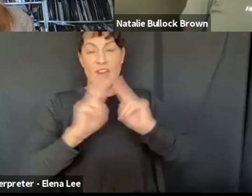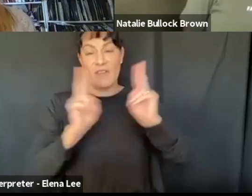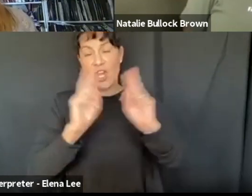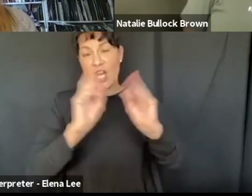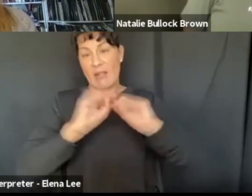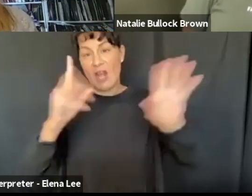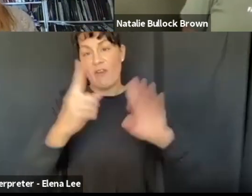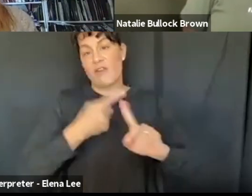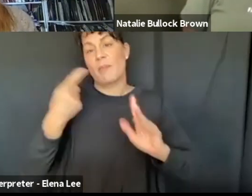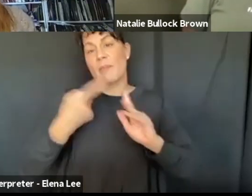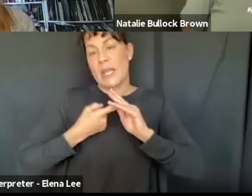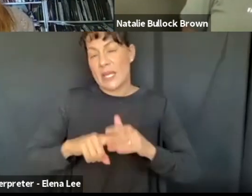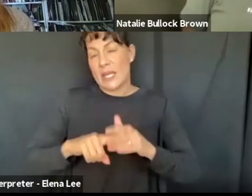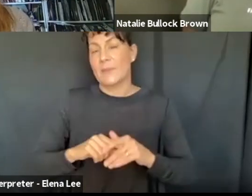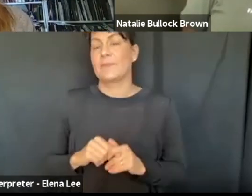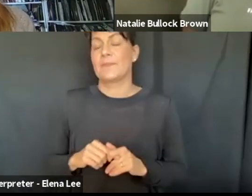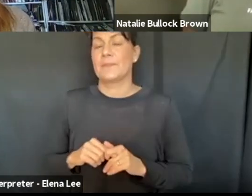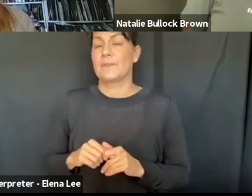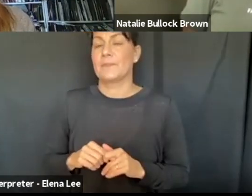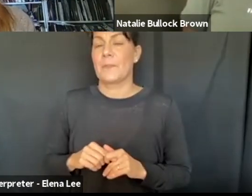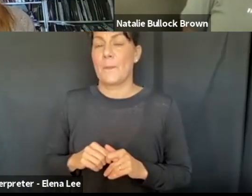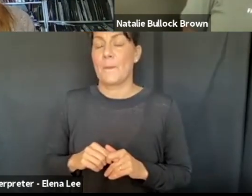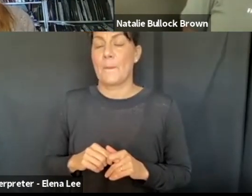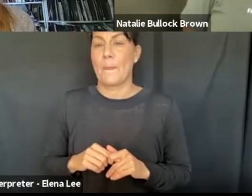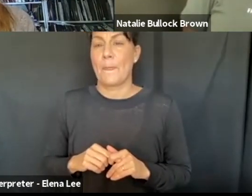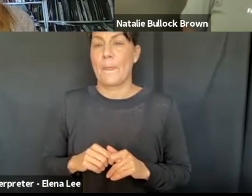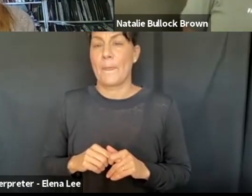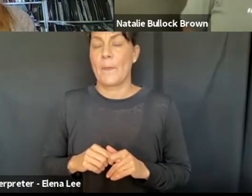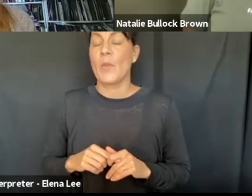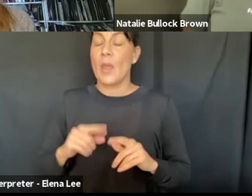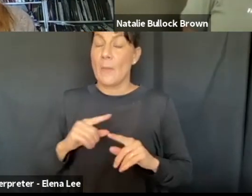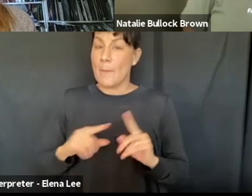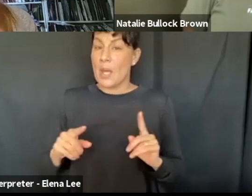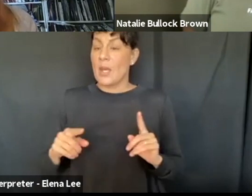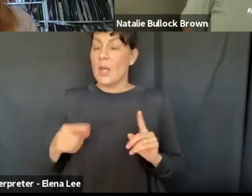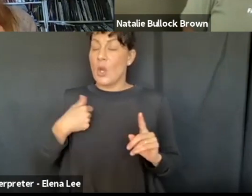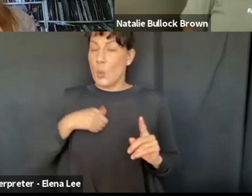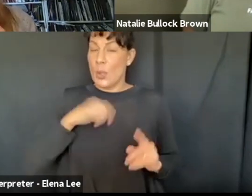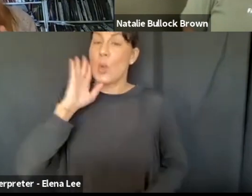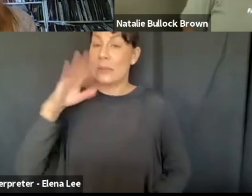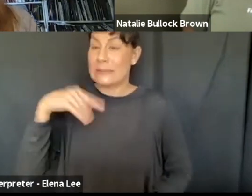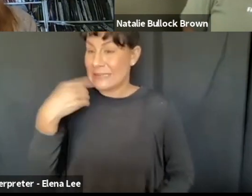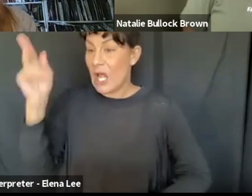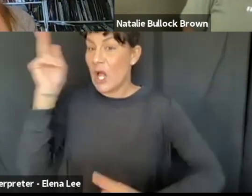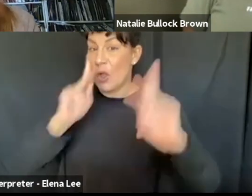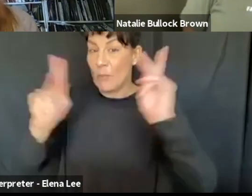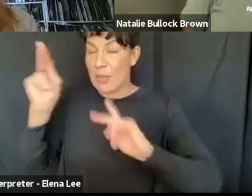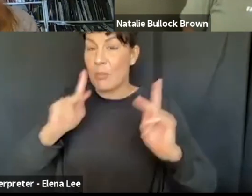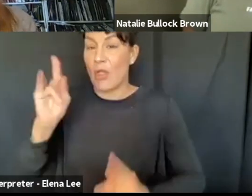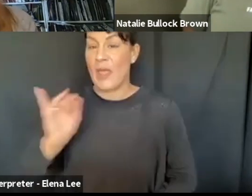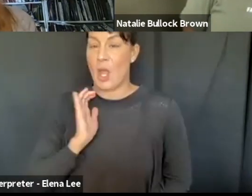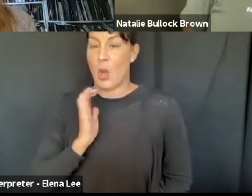But as I said, I mean, we often, we'll even tell people that we've come to that area for another reason